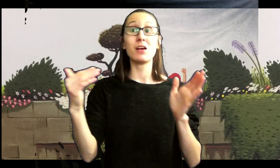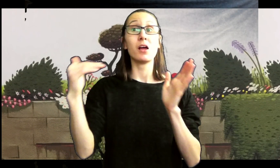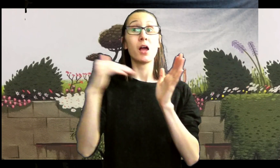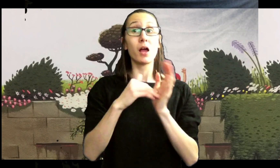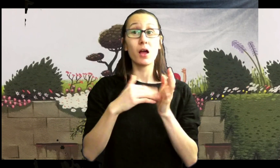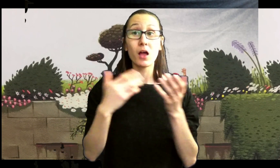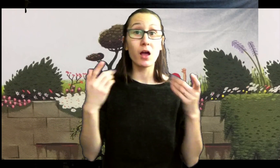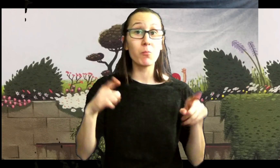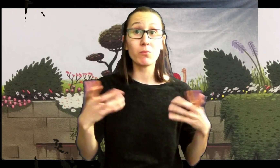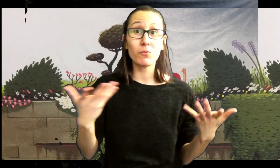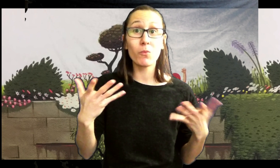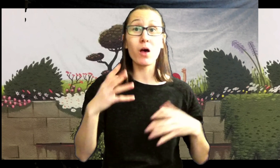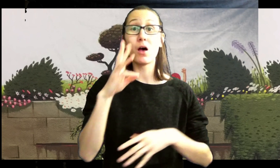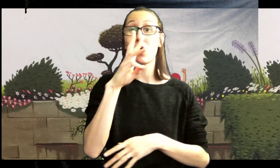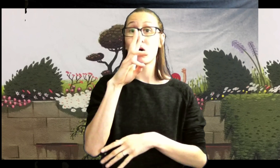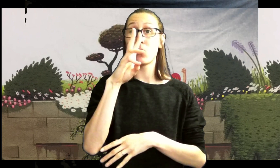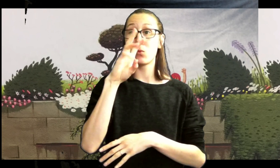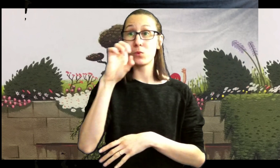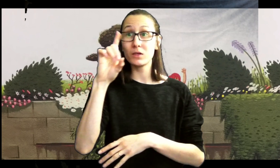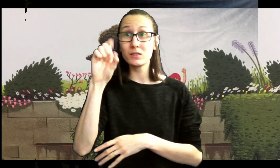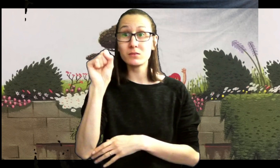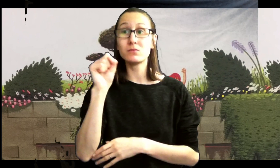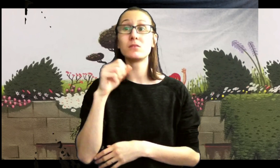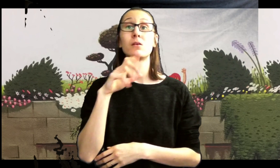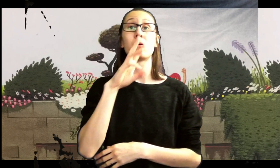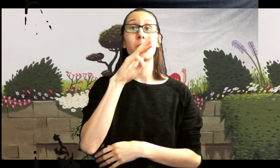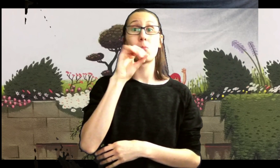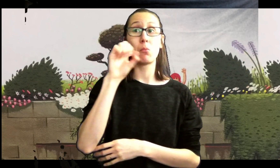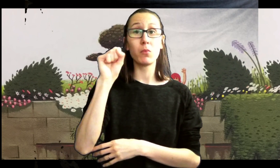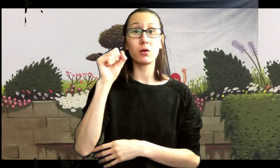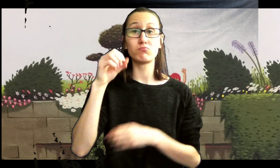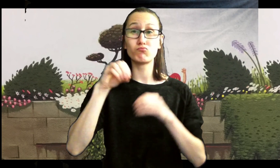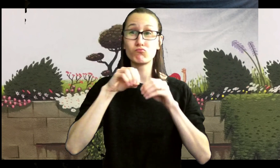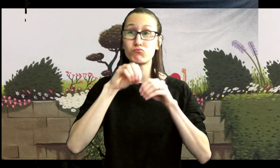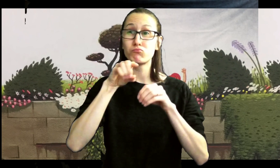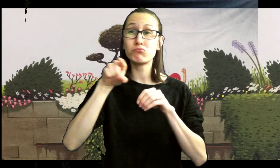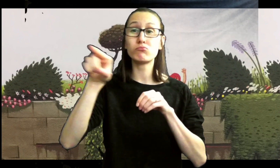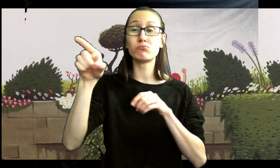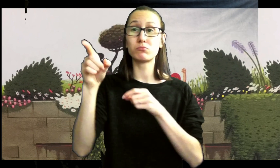Once again, the tough little weeds and mosses set out first.